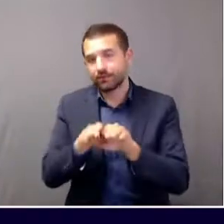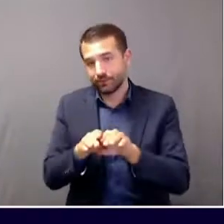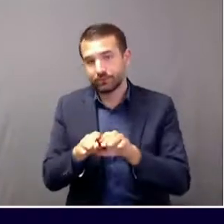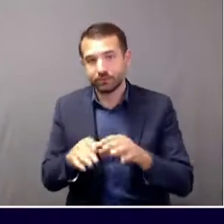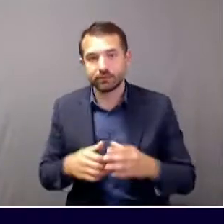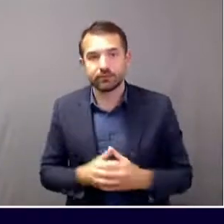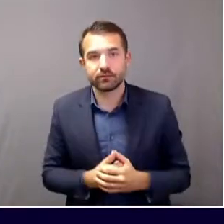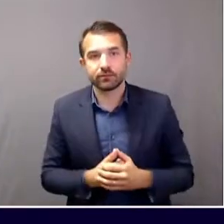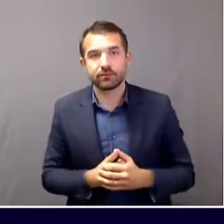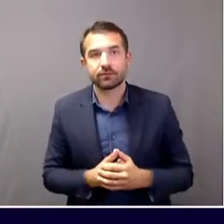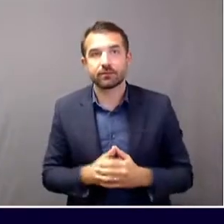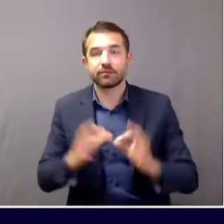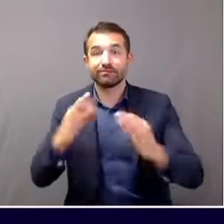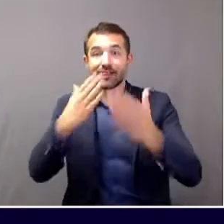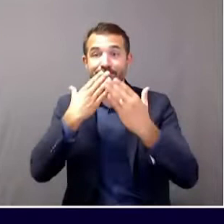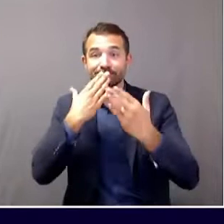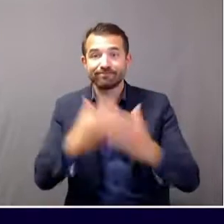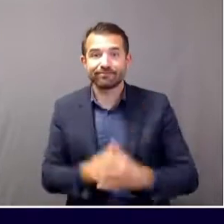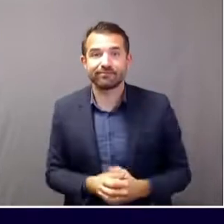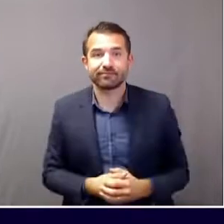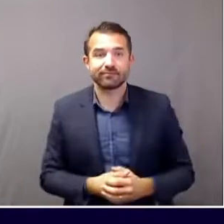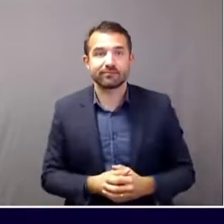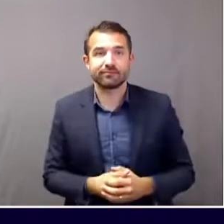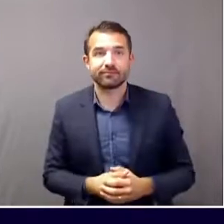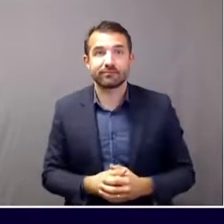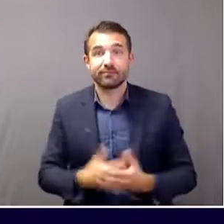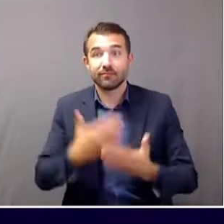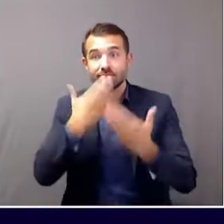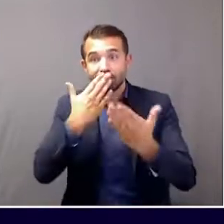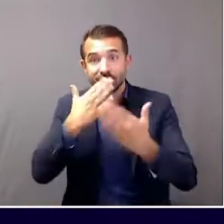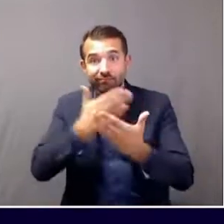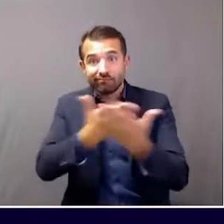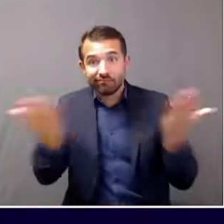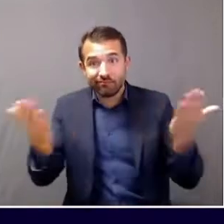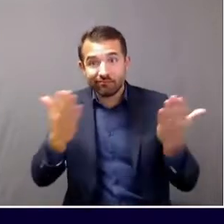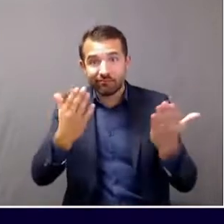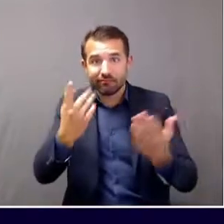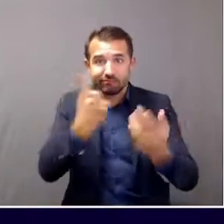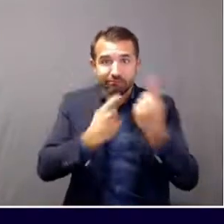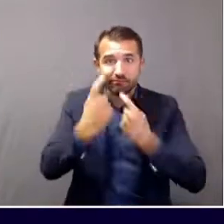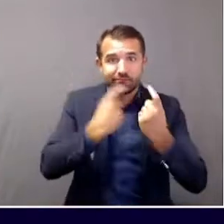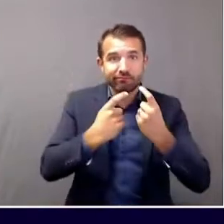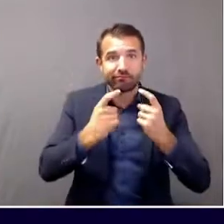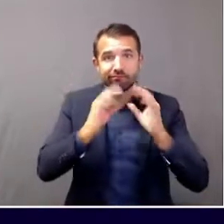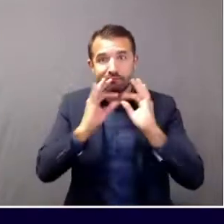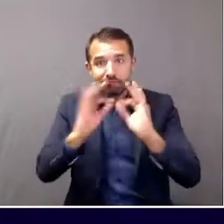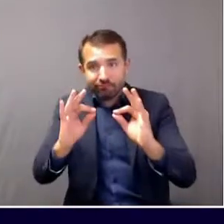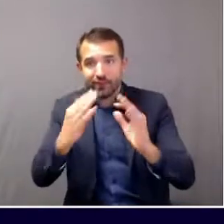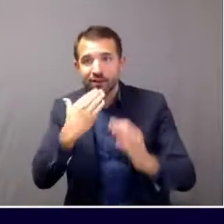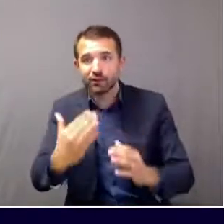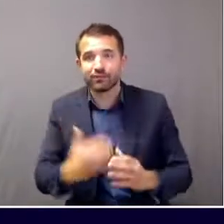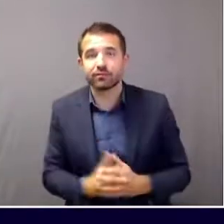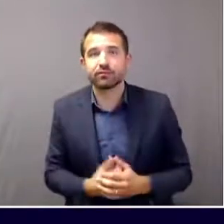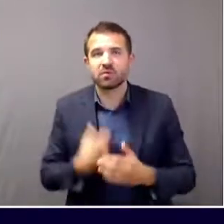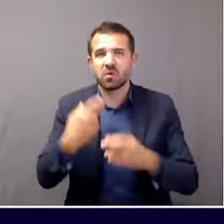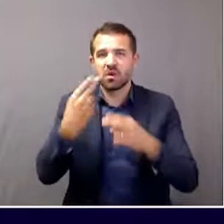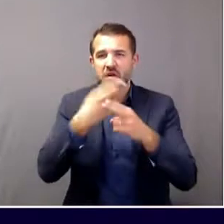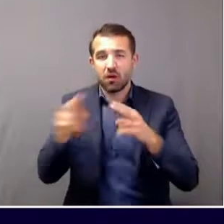Patrick thanks for that question thanks to all of our colleagues for those questions